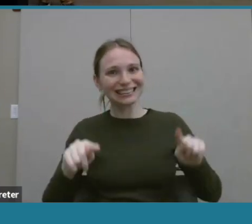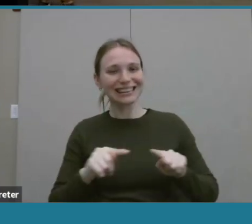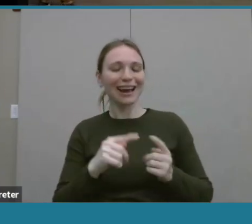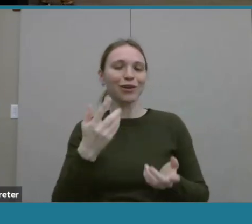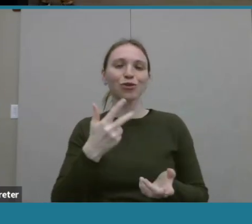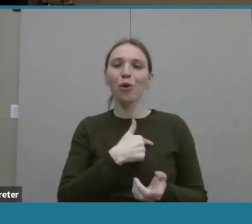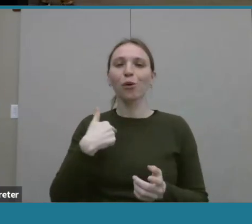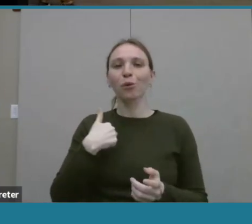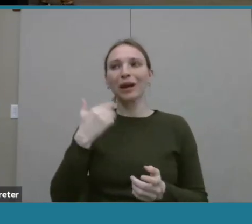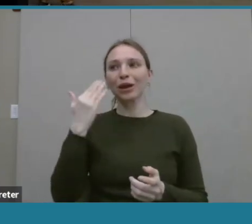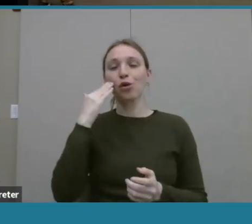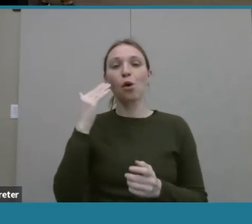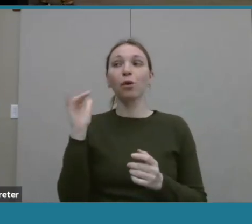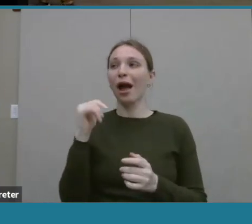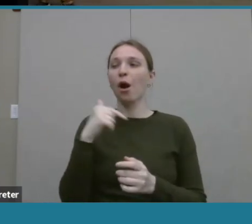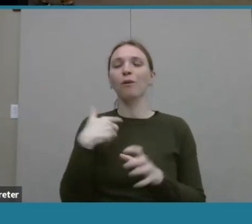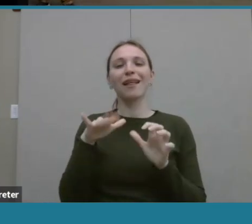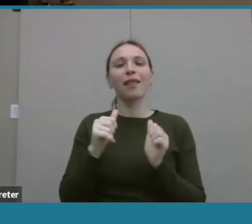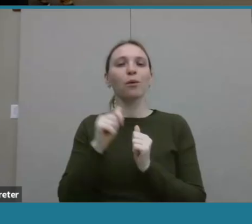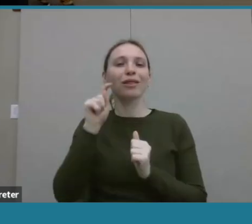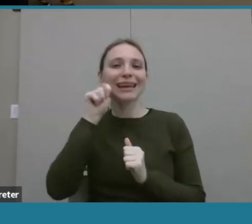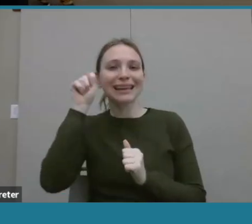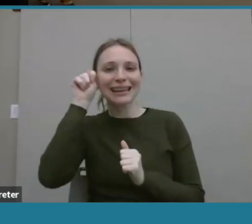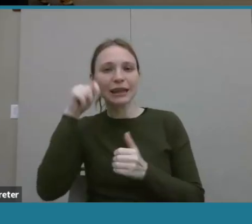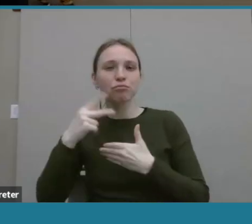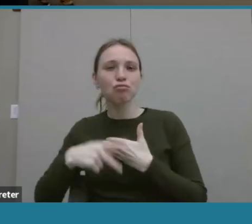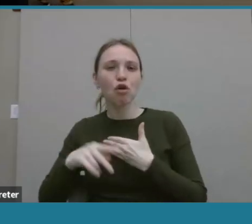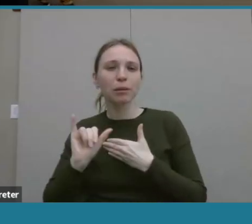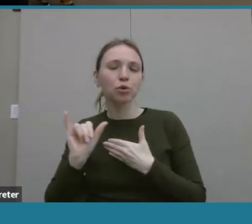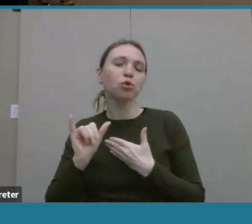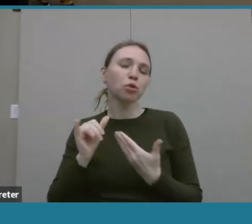have done that for our teen interns in the past. So we were happy to do that in this case too.